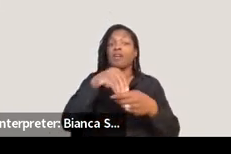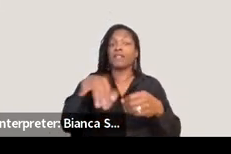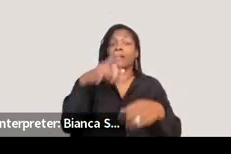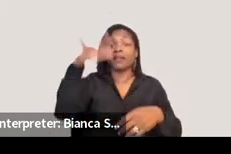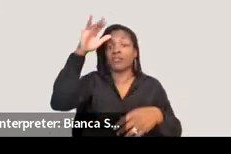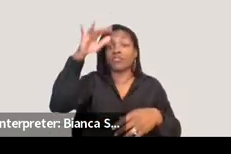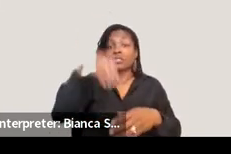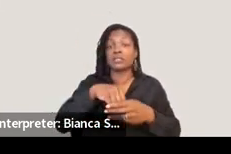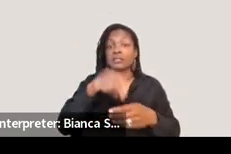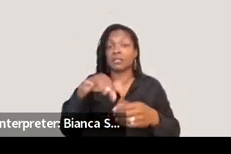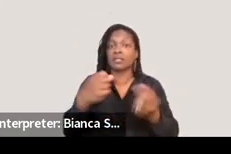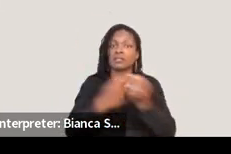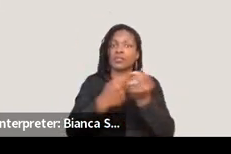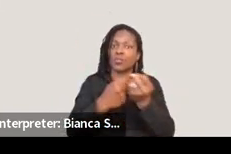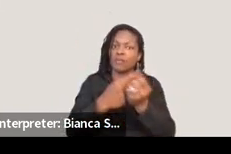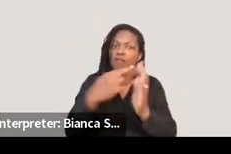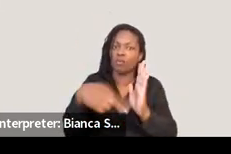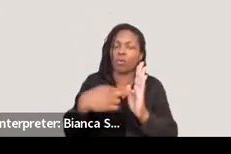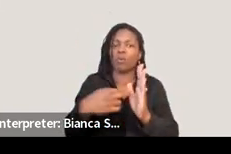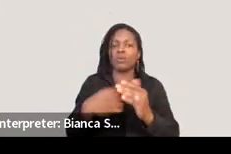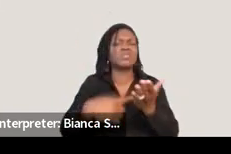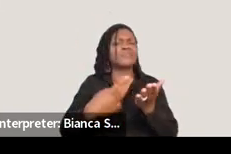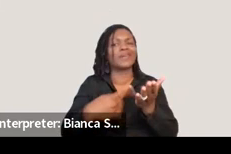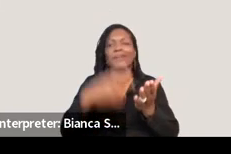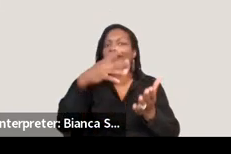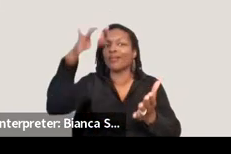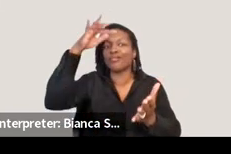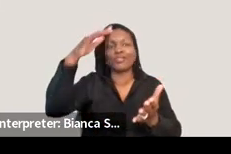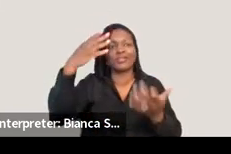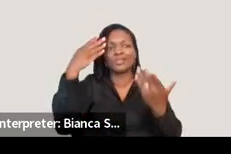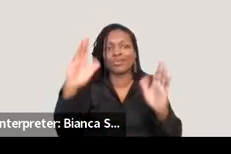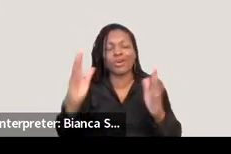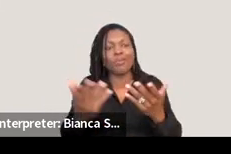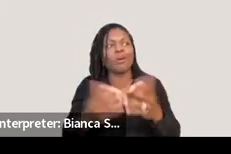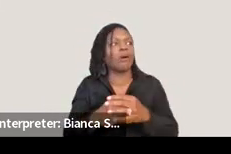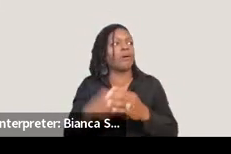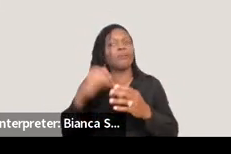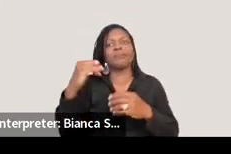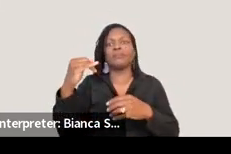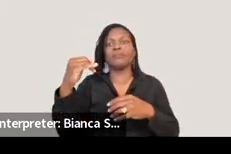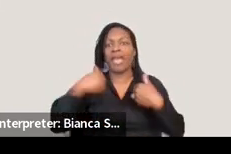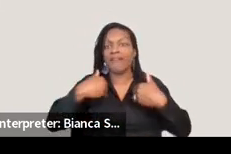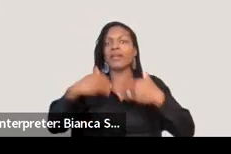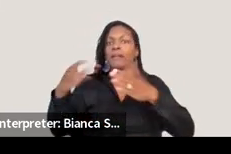You know, having a Let's say a behavior plan in the house is just as important as the one that we have in the school system.